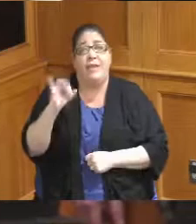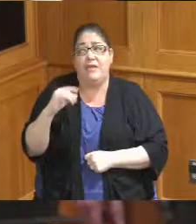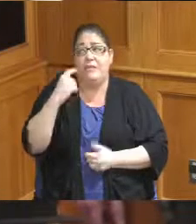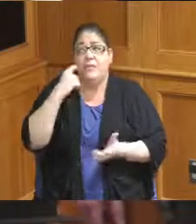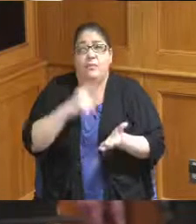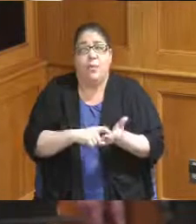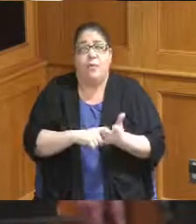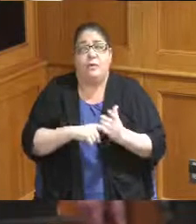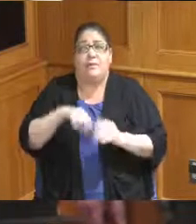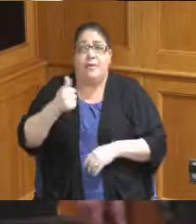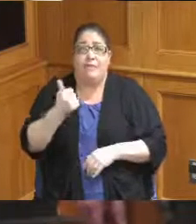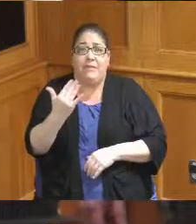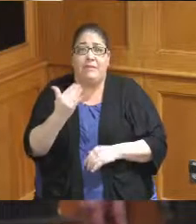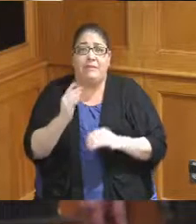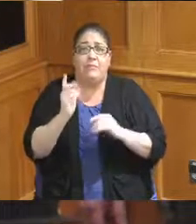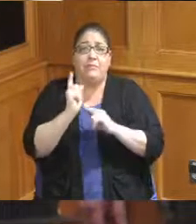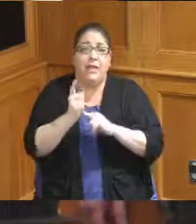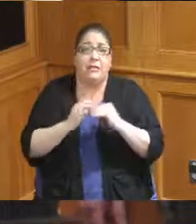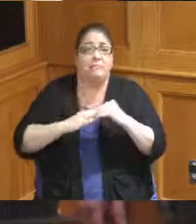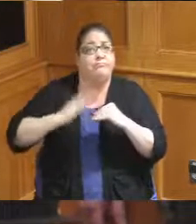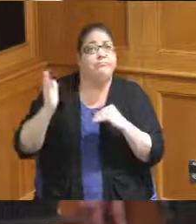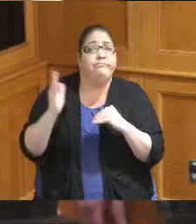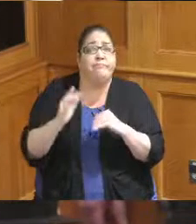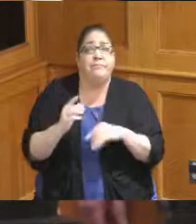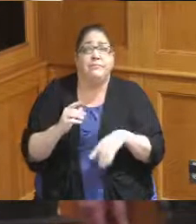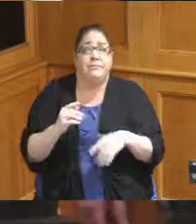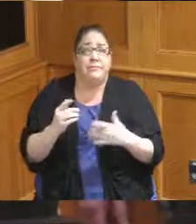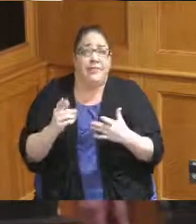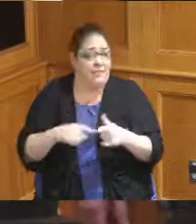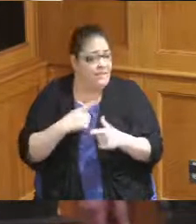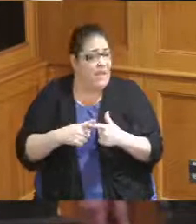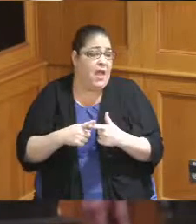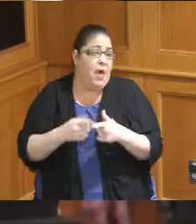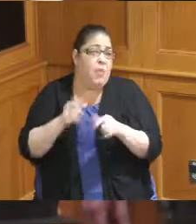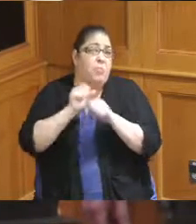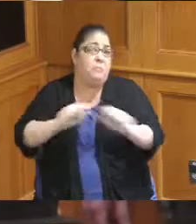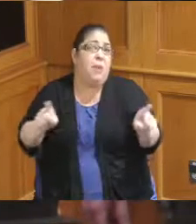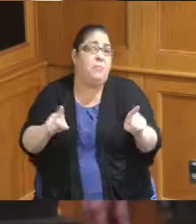more than 10 to 15 minutes I think we would most likely you know publish some type of new number